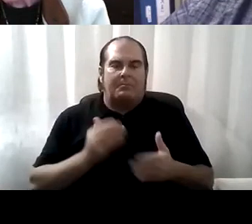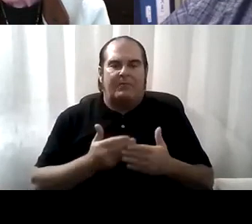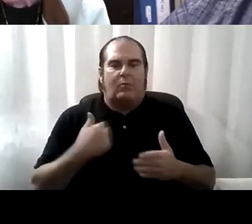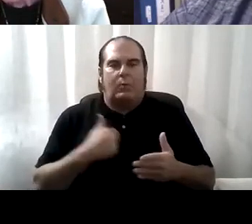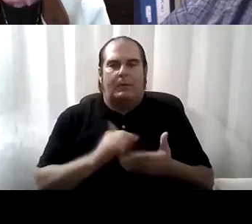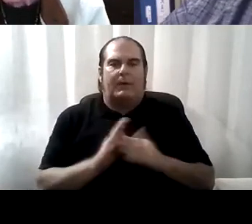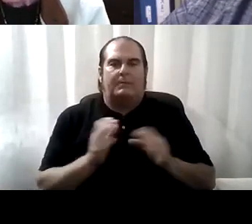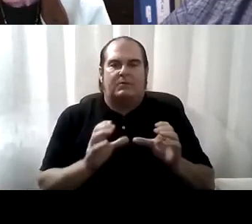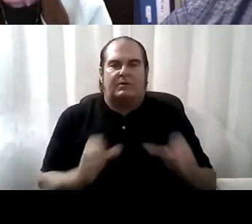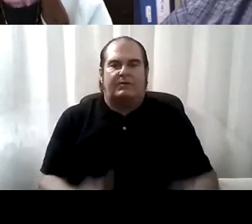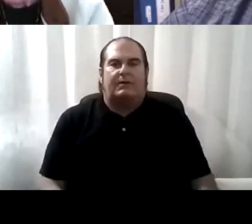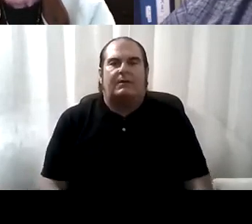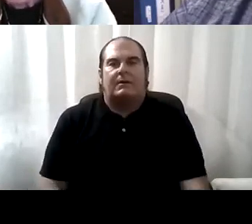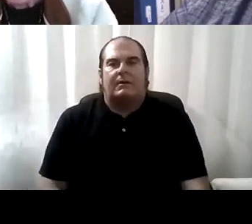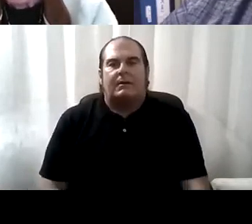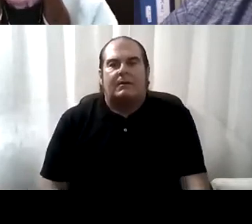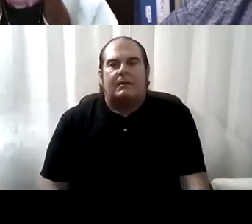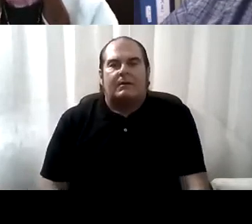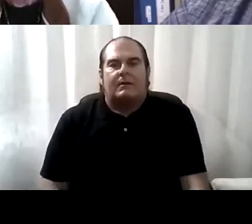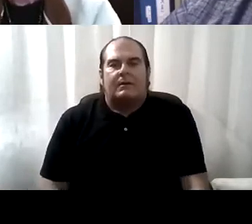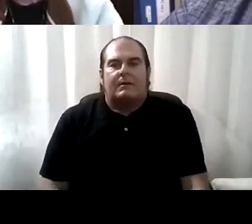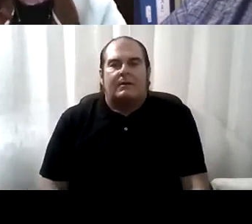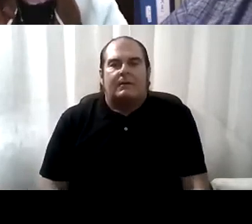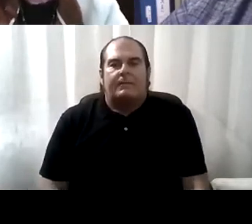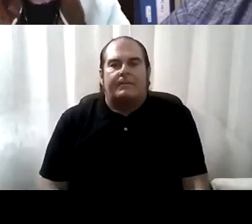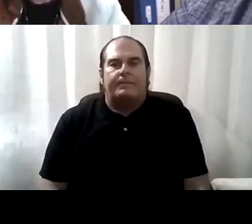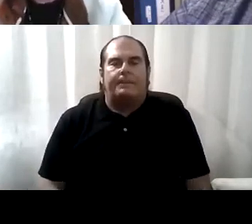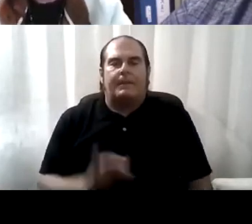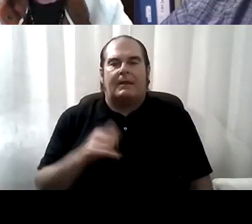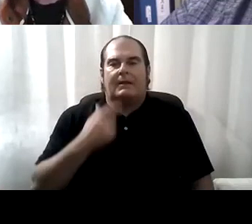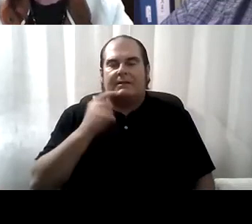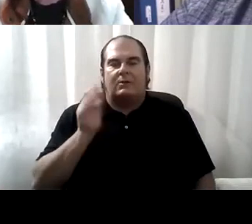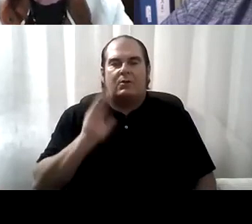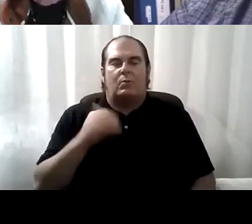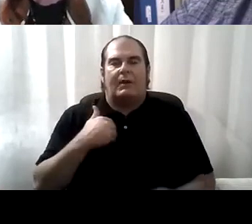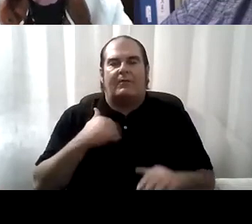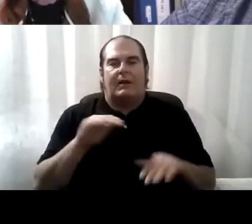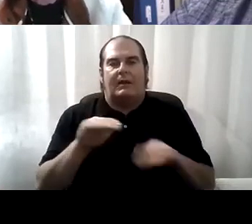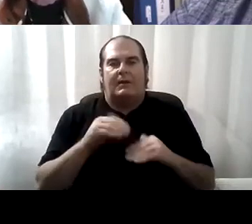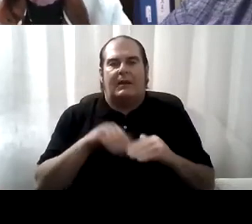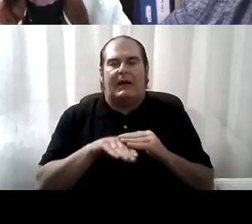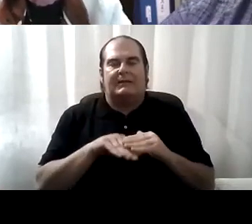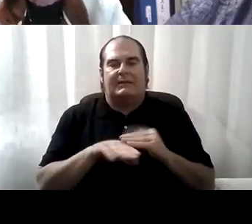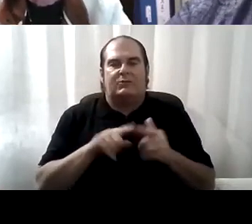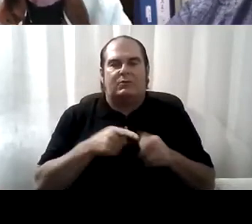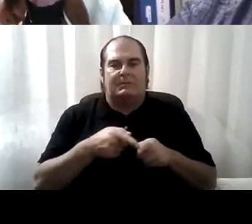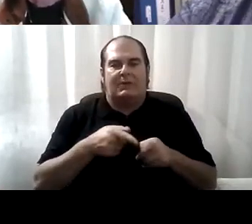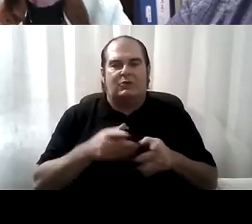As I already mentioned, we have limited access to specialist care in our area.